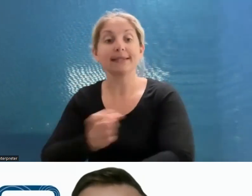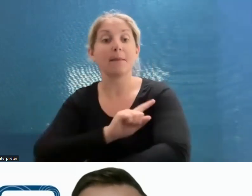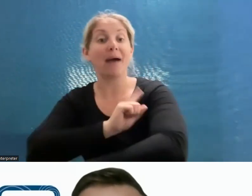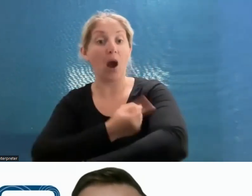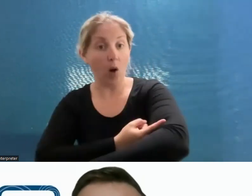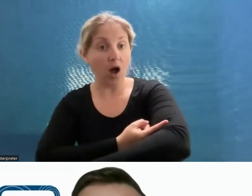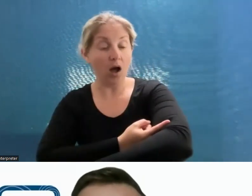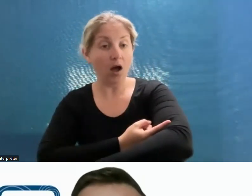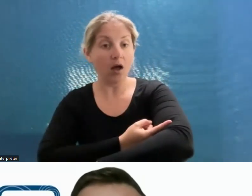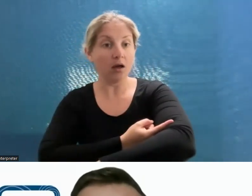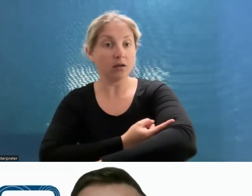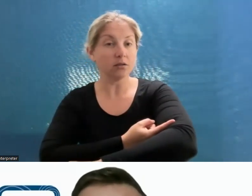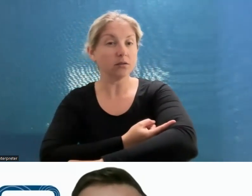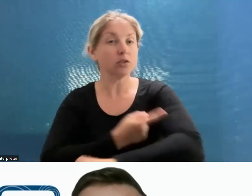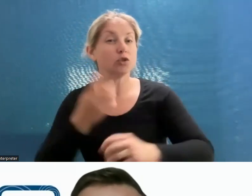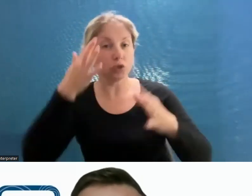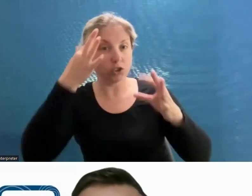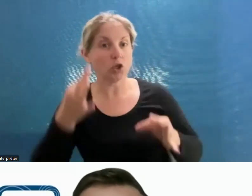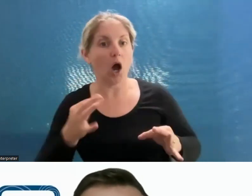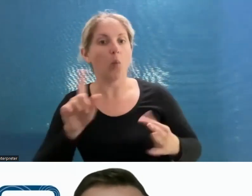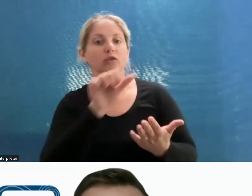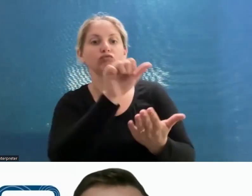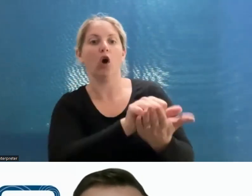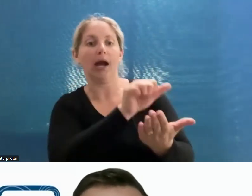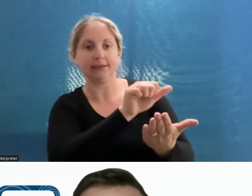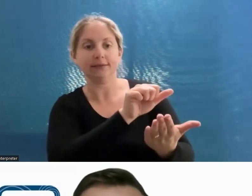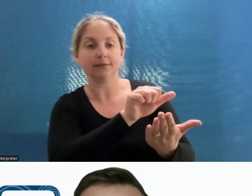view they consider to be the correct one, that includes the law.